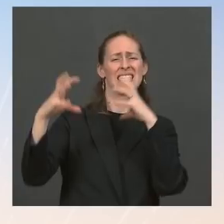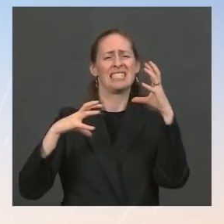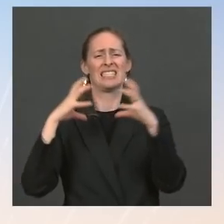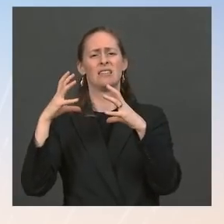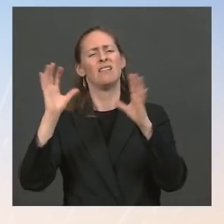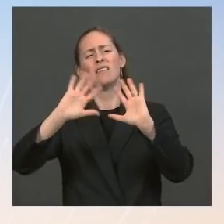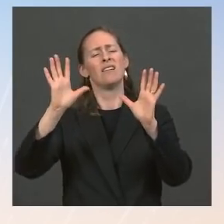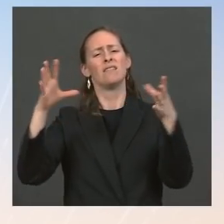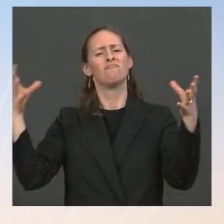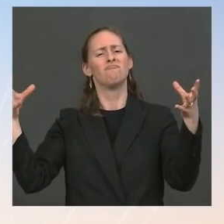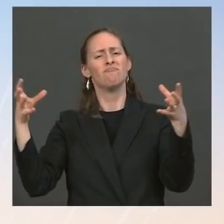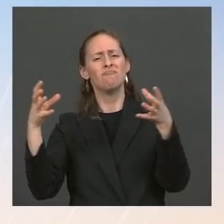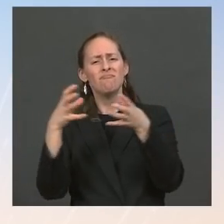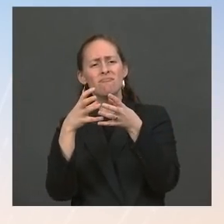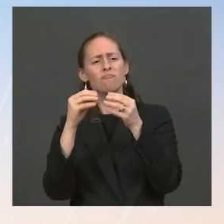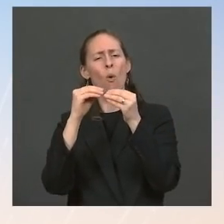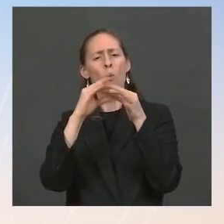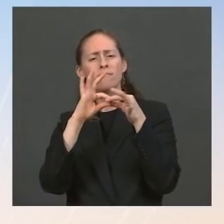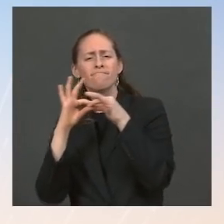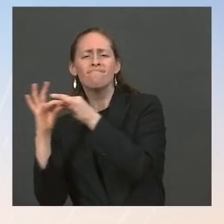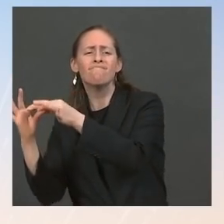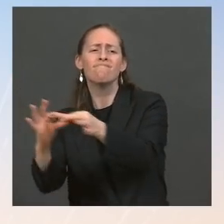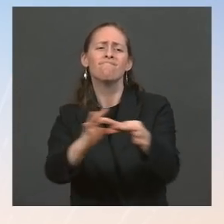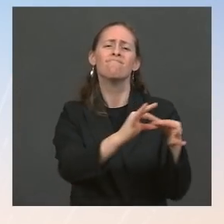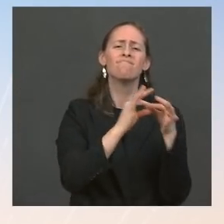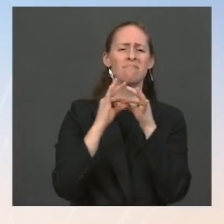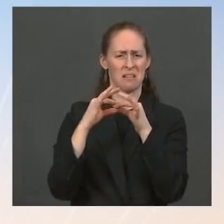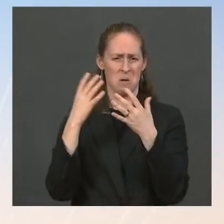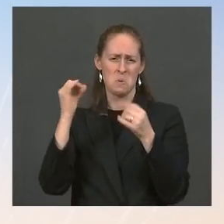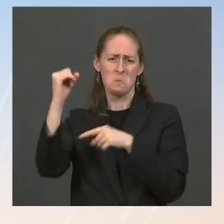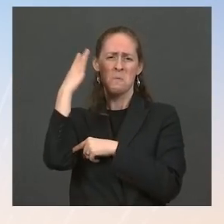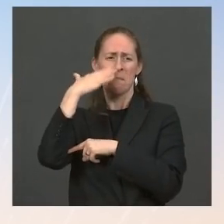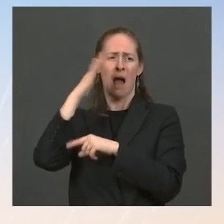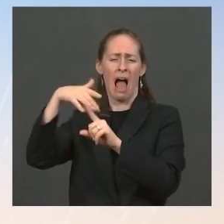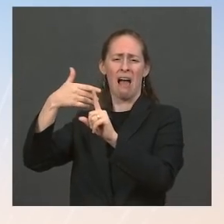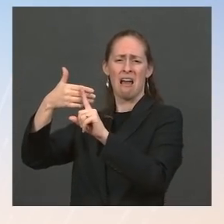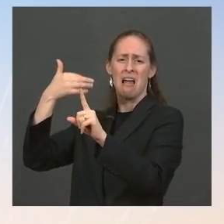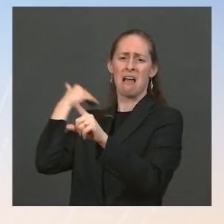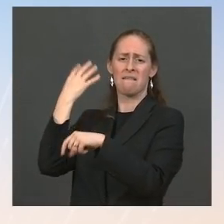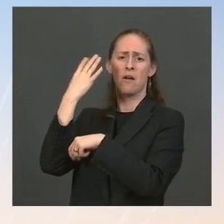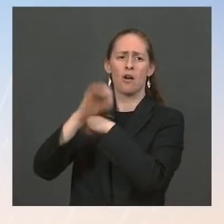That's his overarching objective. It doesn't mean that he doesn't understand -- of course he does -- when emotions are high,